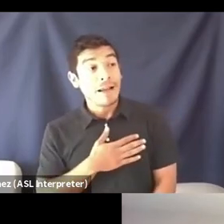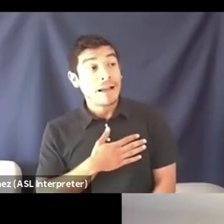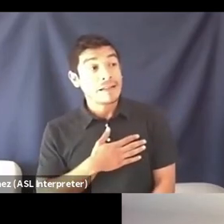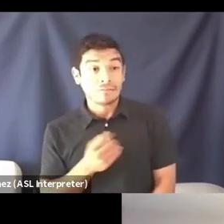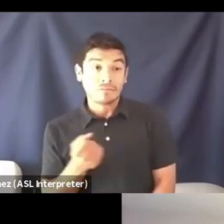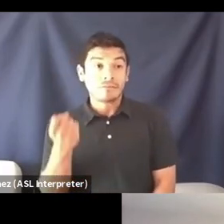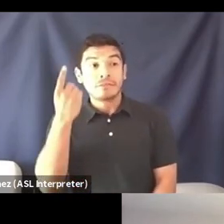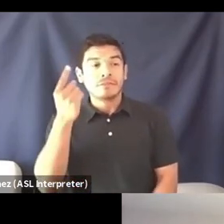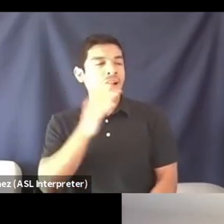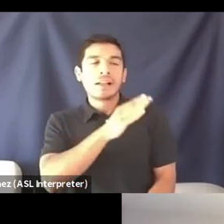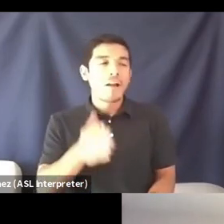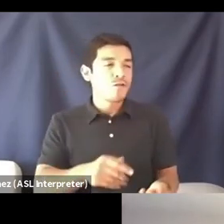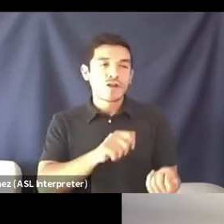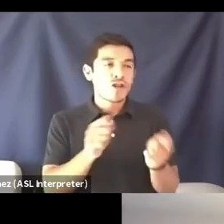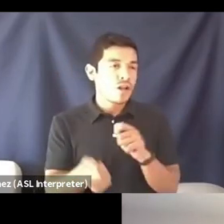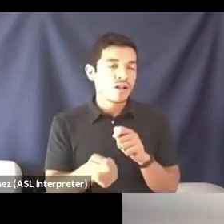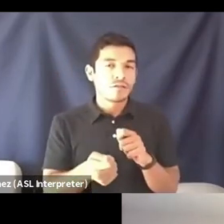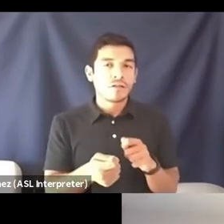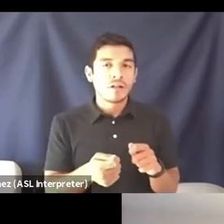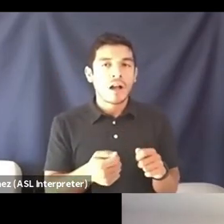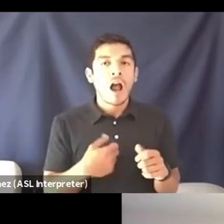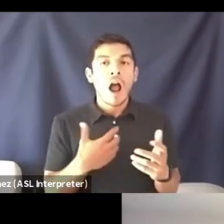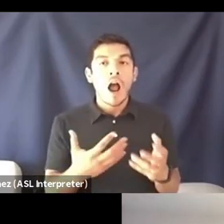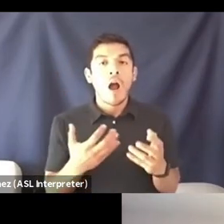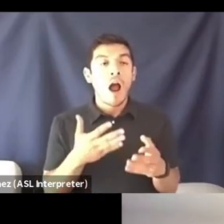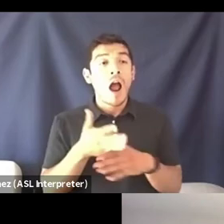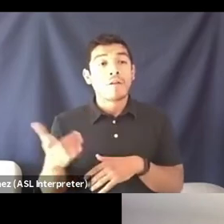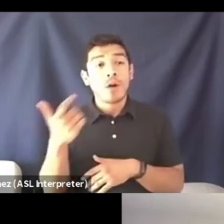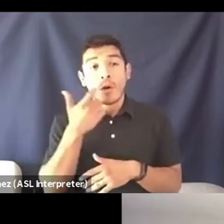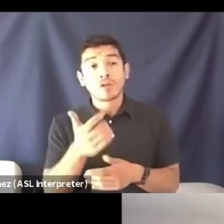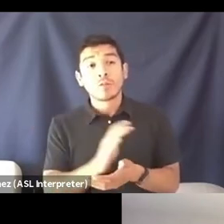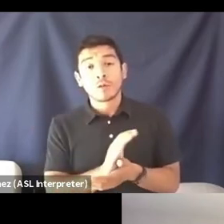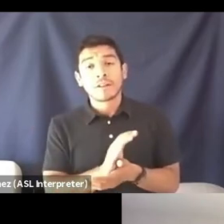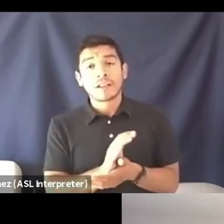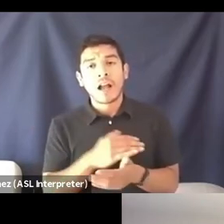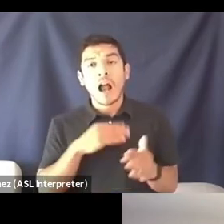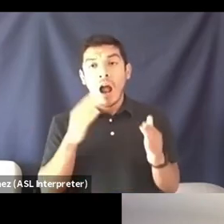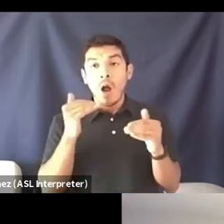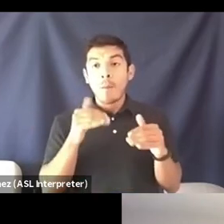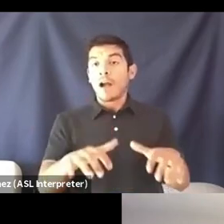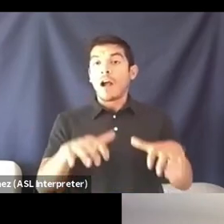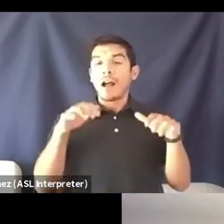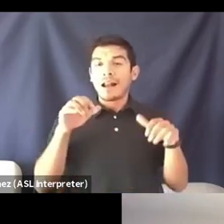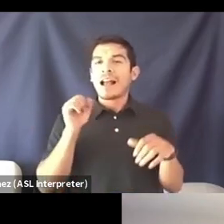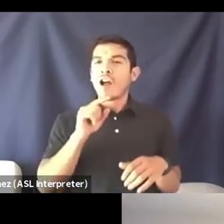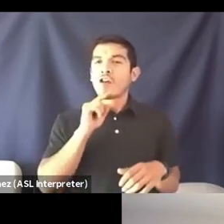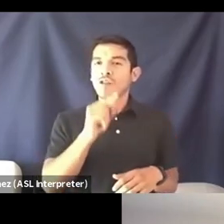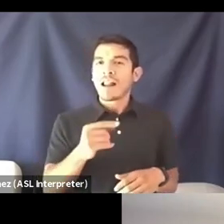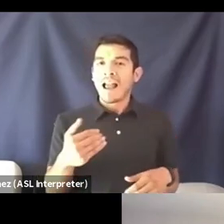Which is after they watch the film, I hope the audience can really have an image